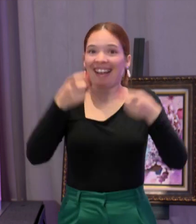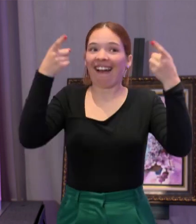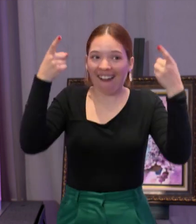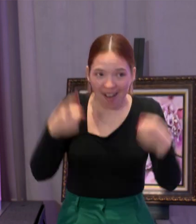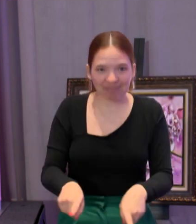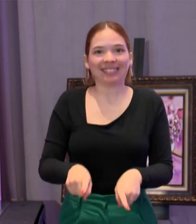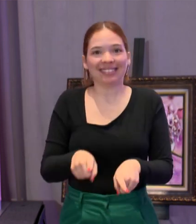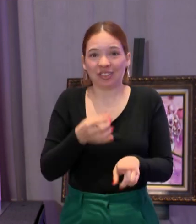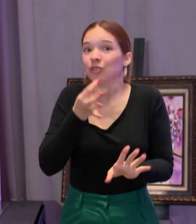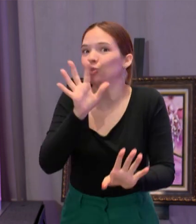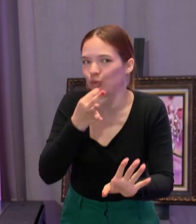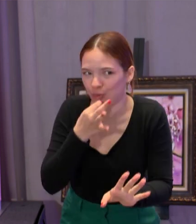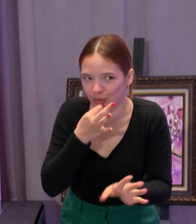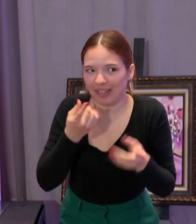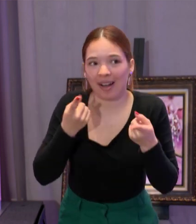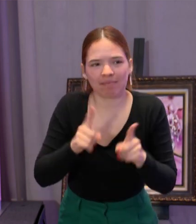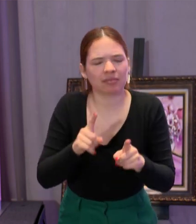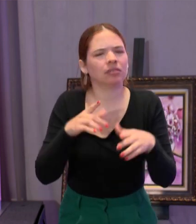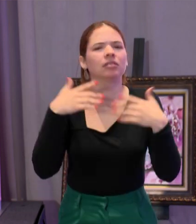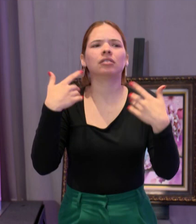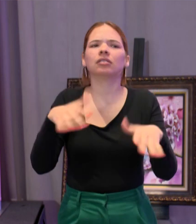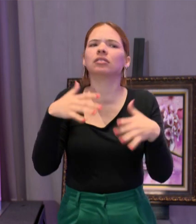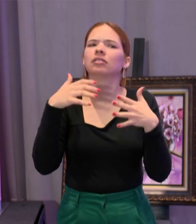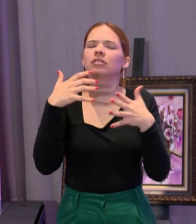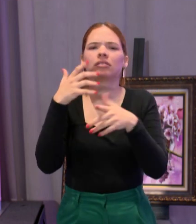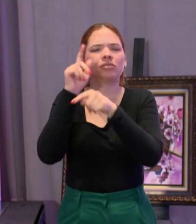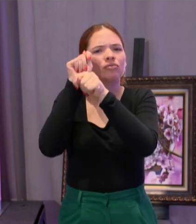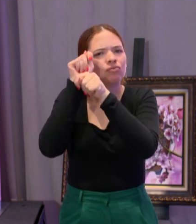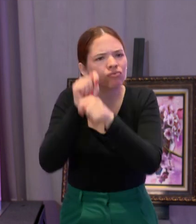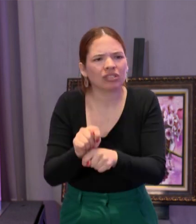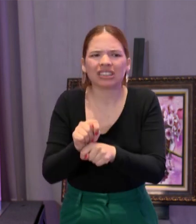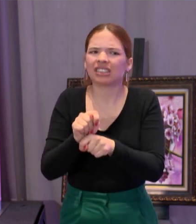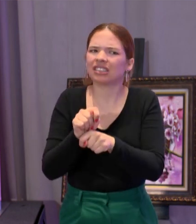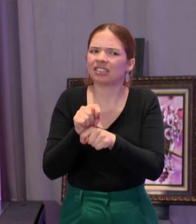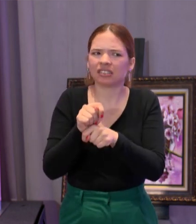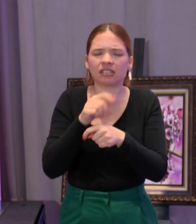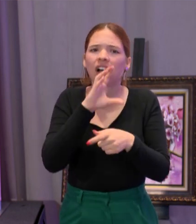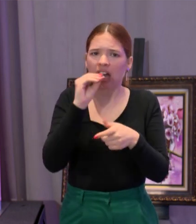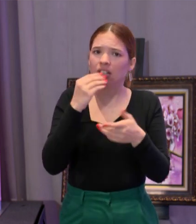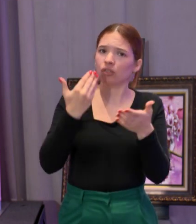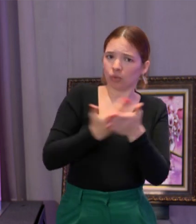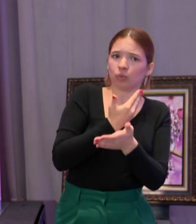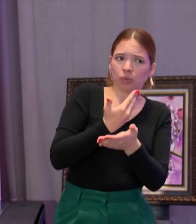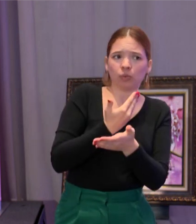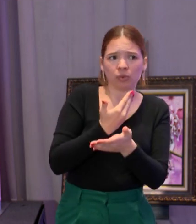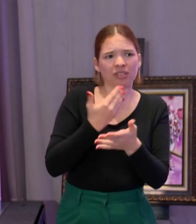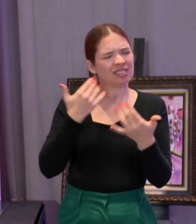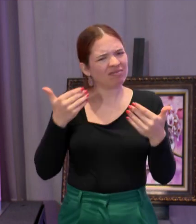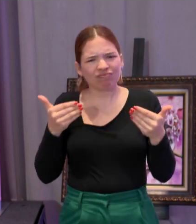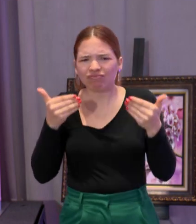AS YOU CAN SEE, THIS YEAR PROVIDES SO MANY BELOVED TRADITIONS AND NEW OPPORTUNITIES TO GO ALL OUT, TO MAKE MEMORABLE